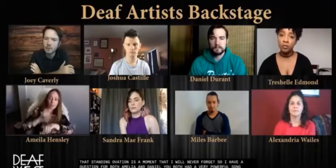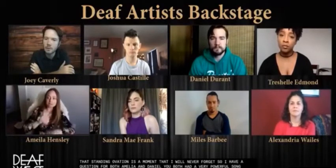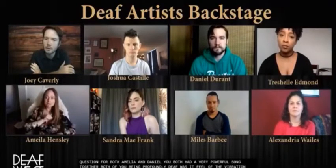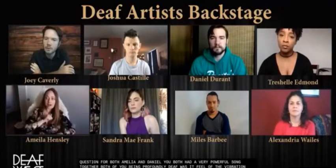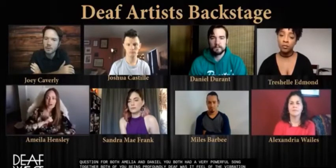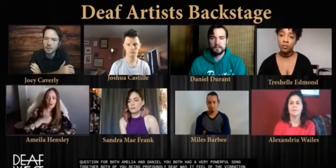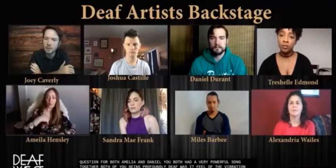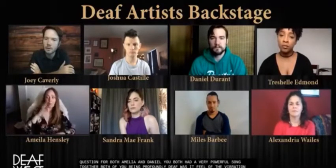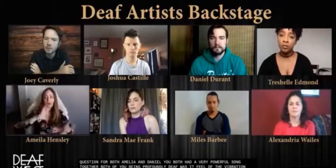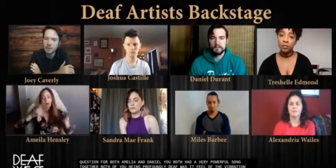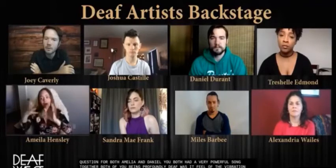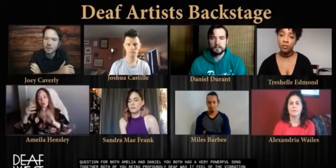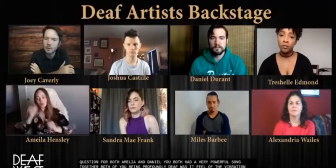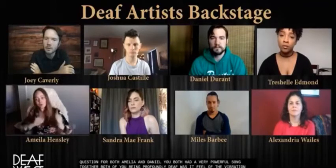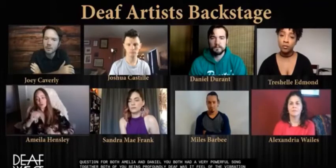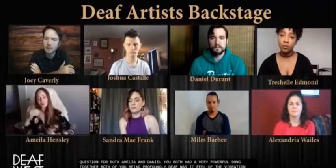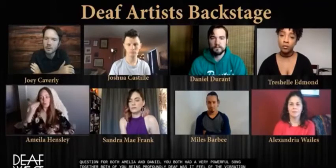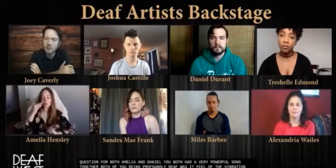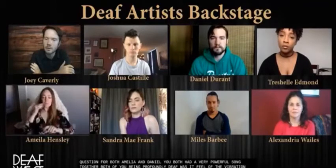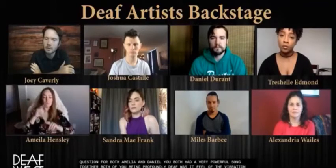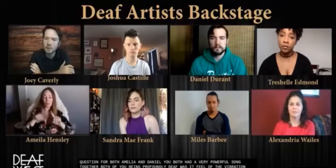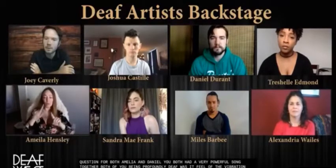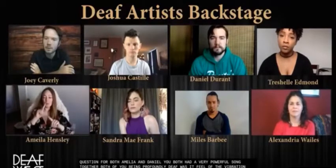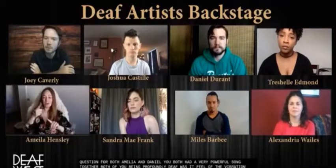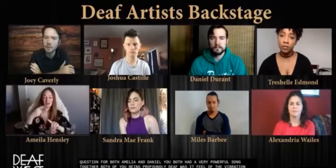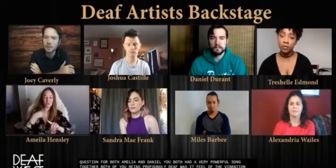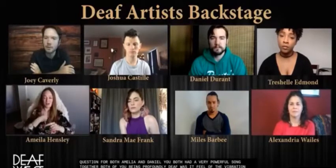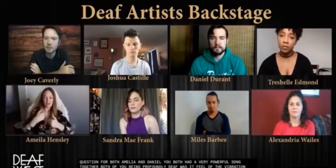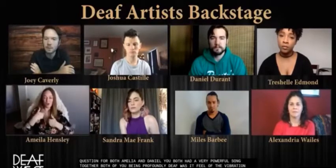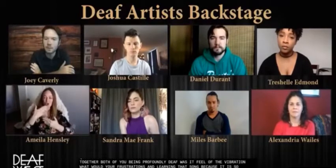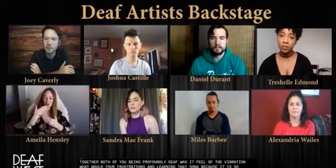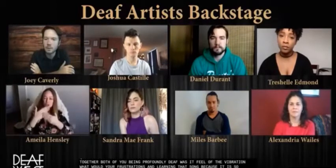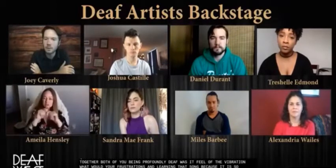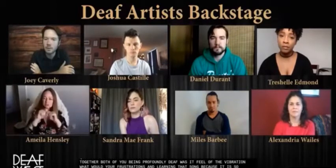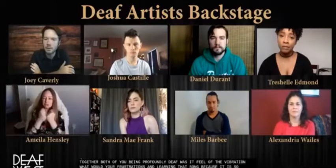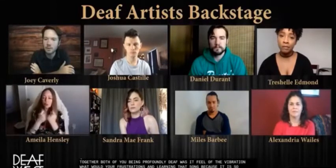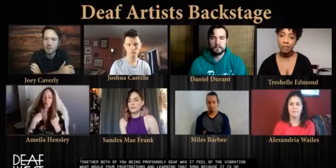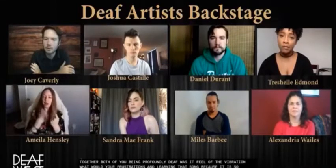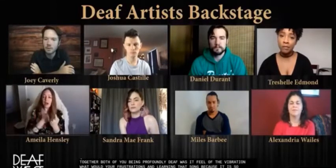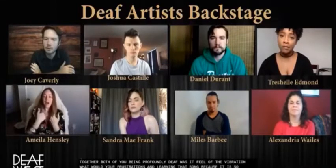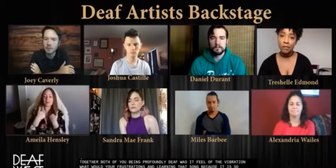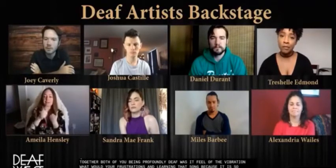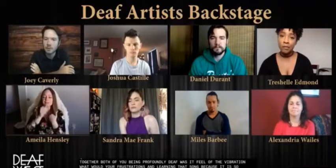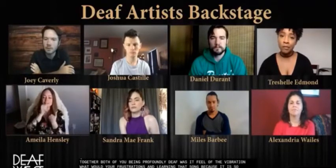There's the fear of failure and you know that it's completely on you. And you don't want to be the one that messes up the show.